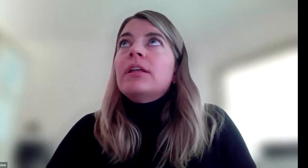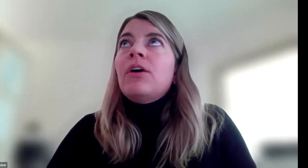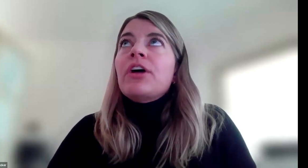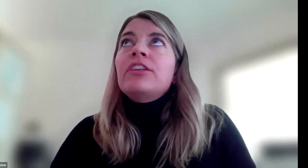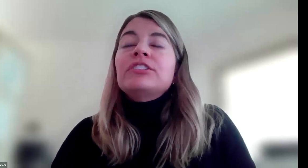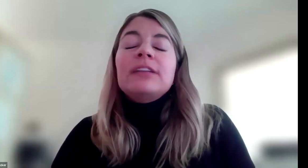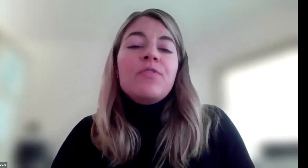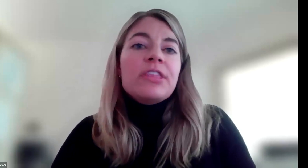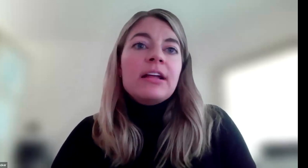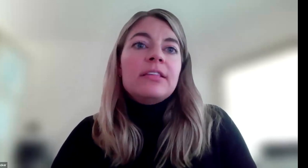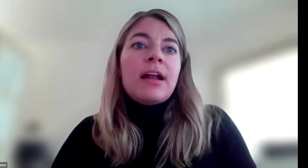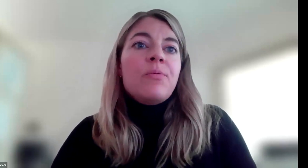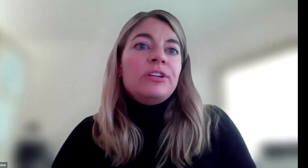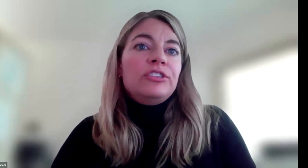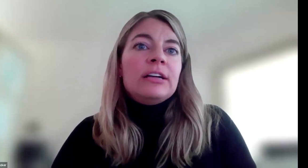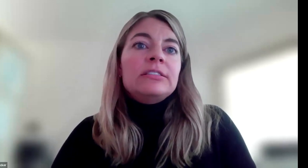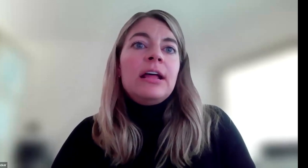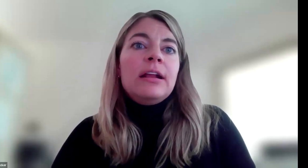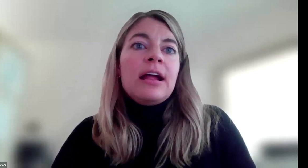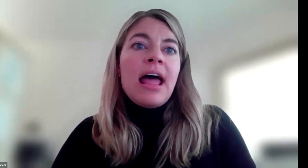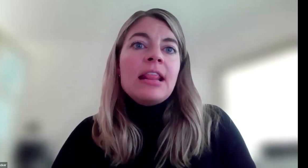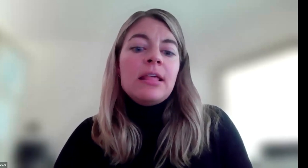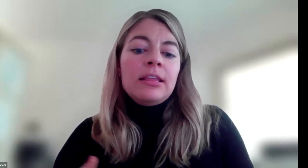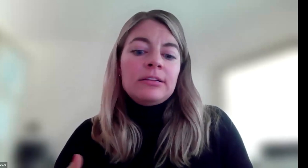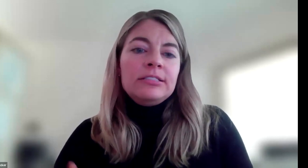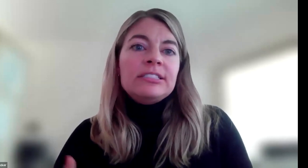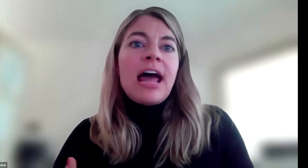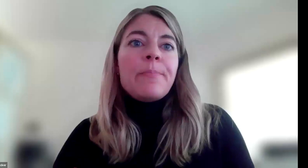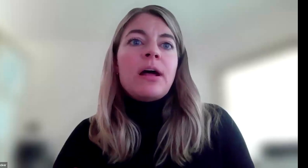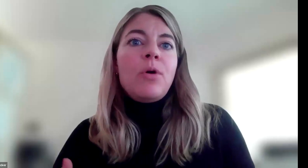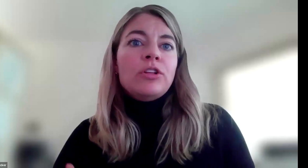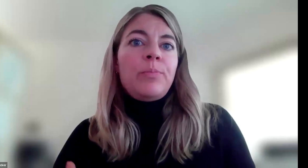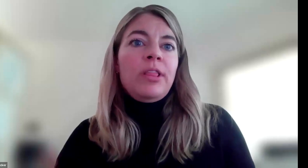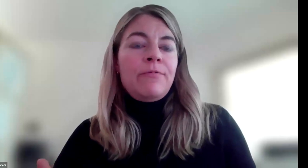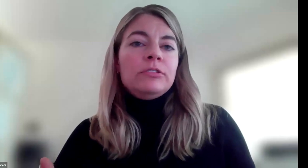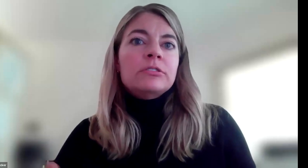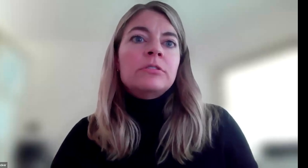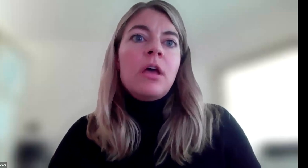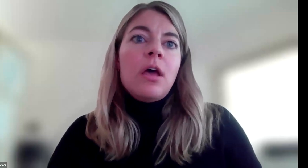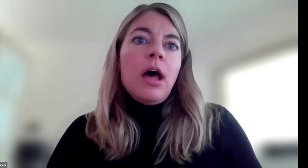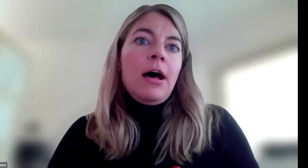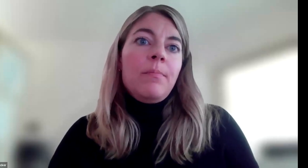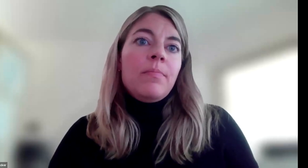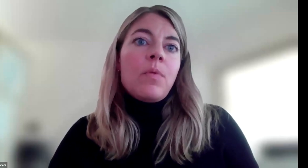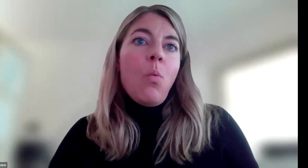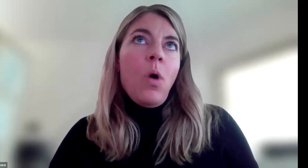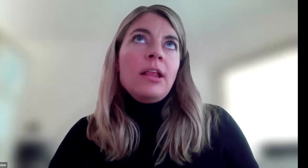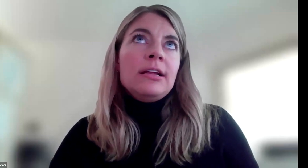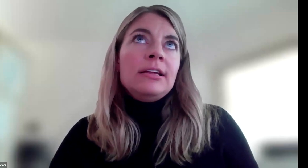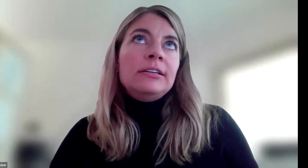suggest. And again, this needs to happen on multiple levels.